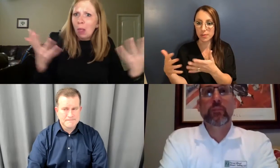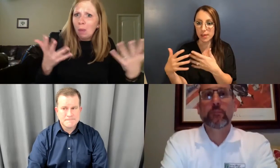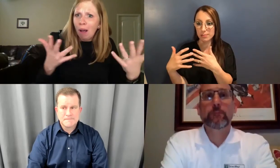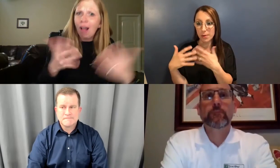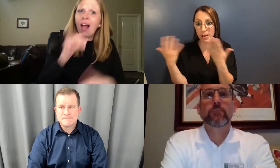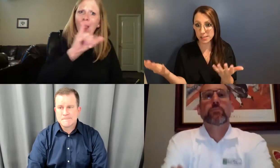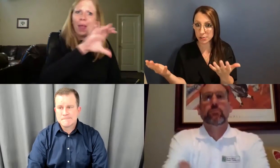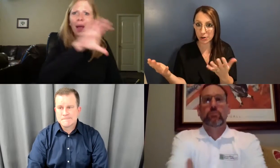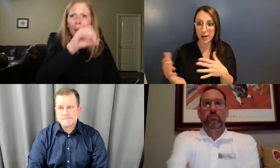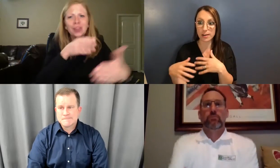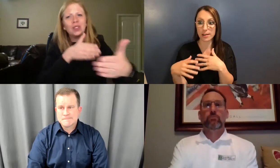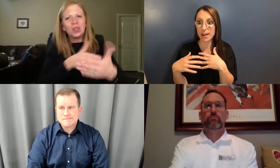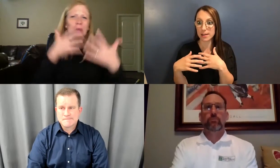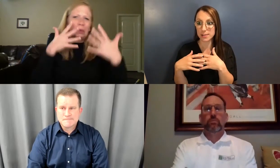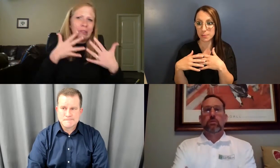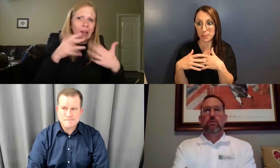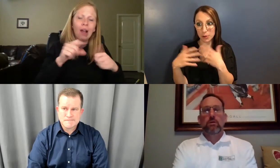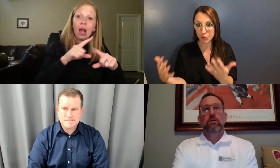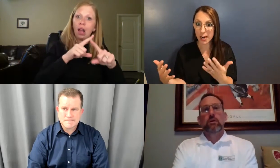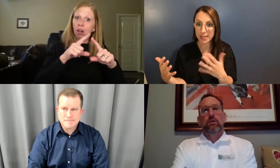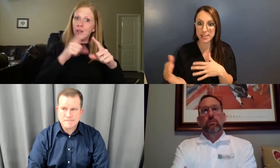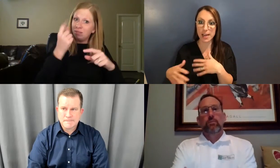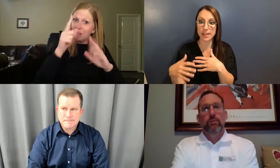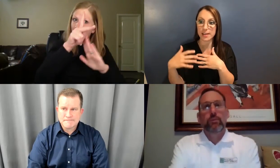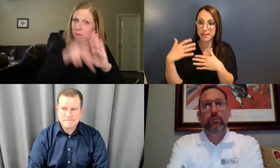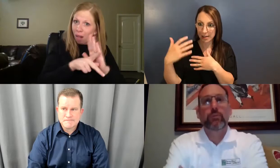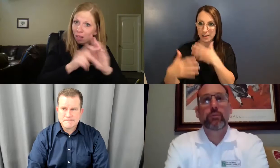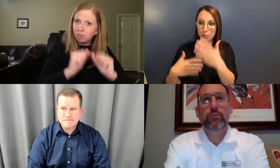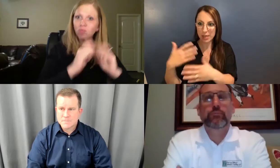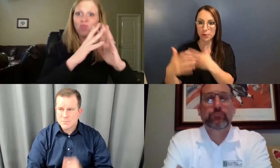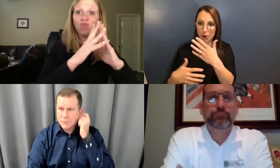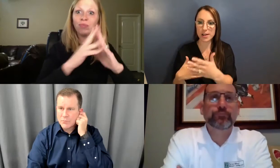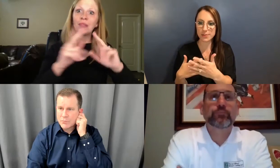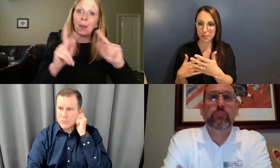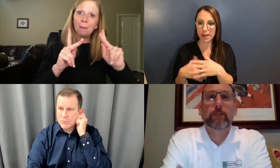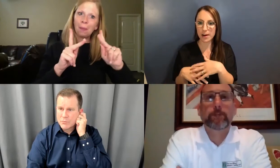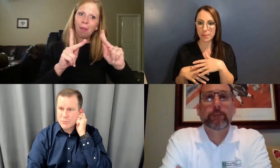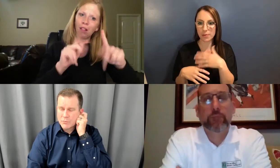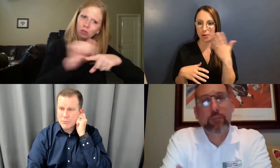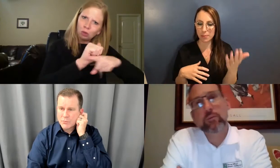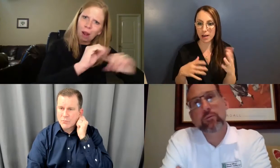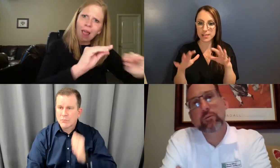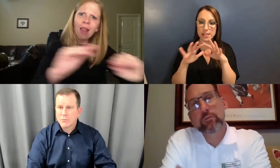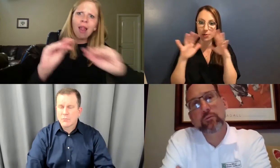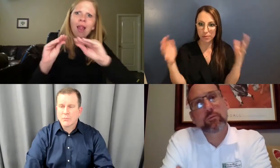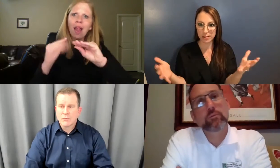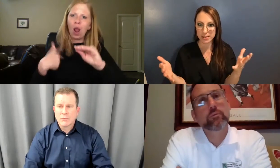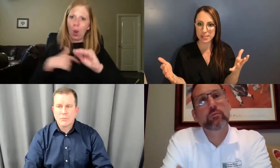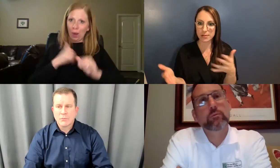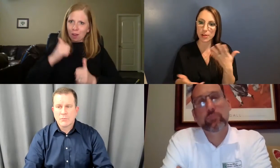but then policies are created and people are trained and then we can progress from there, but without the policy within the system